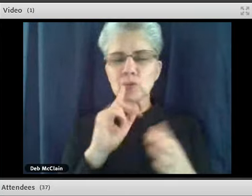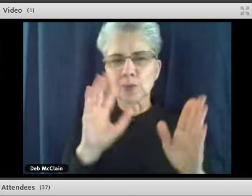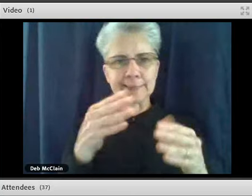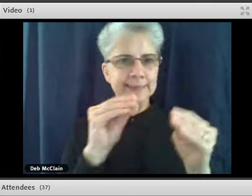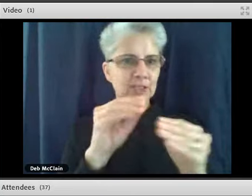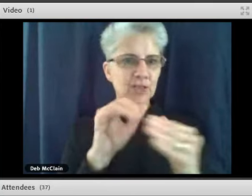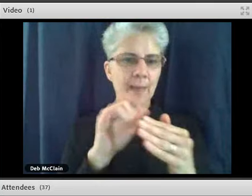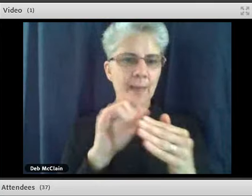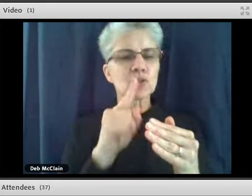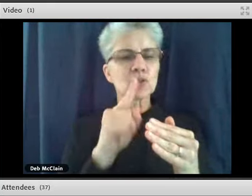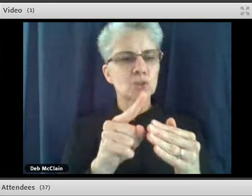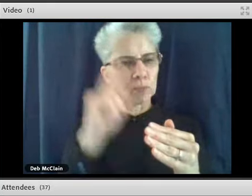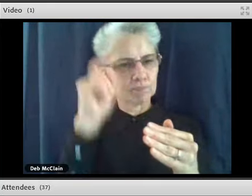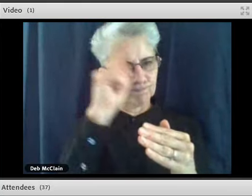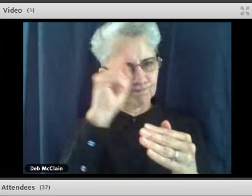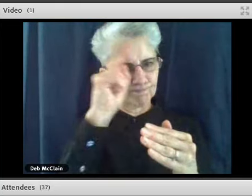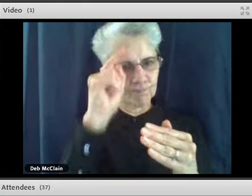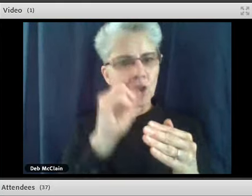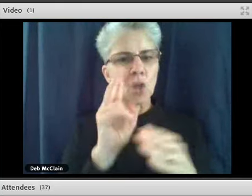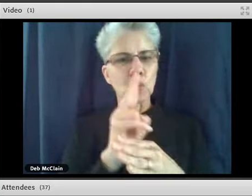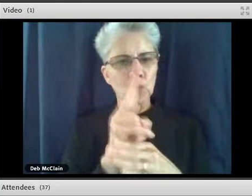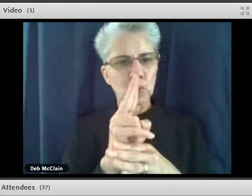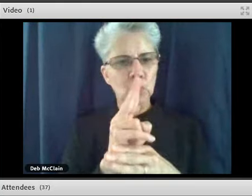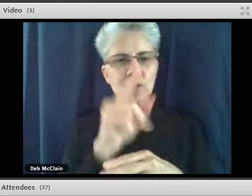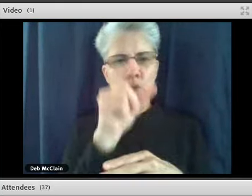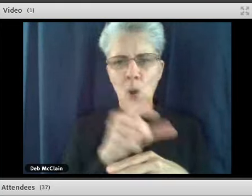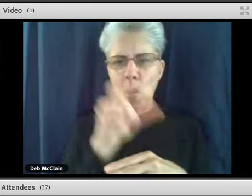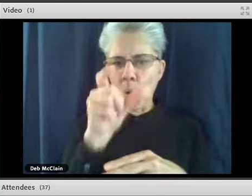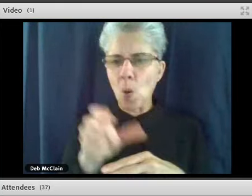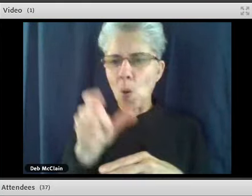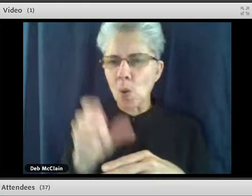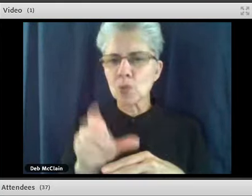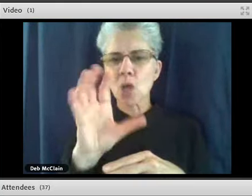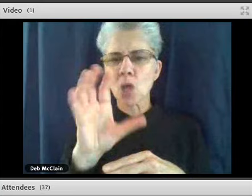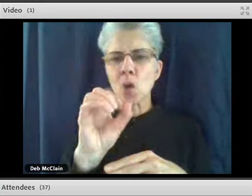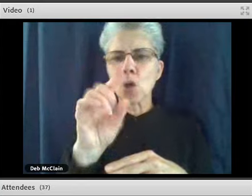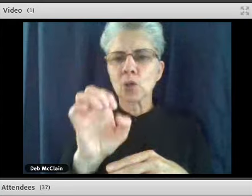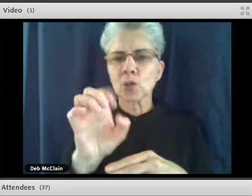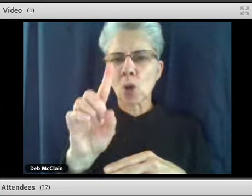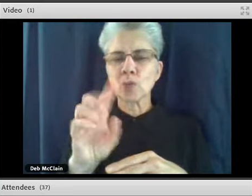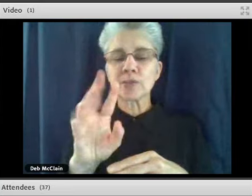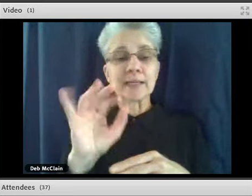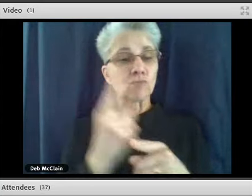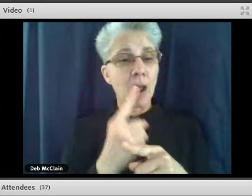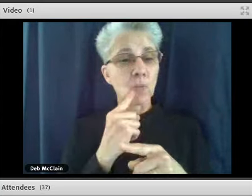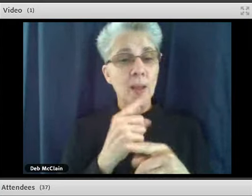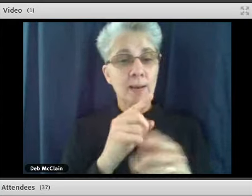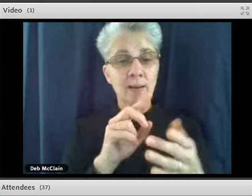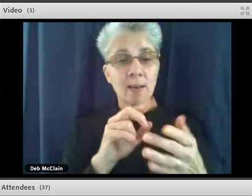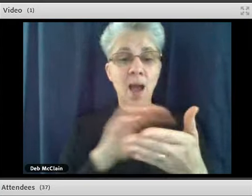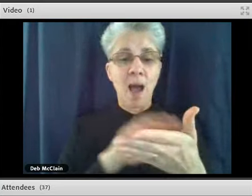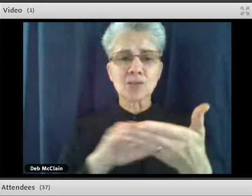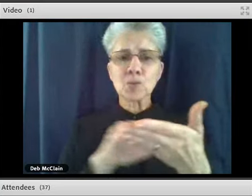tables -- you could do a whole session on tables. But you want to make sure that your rows, you have them coded right,